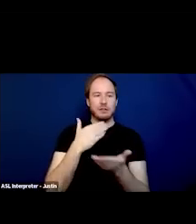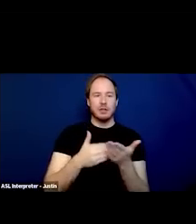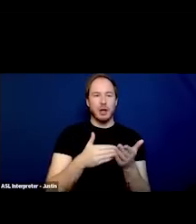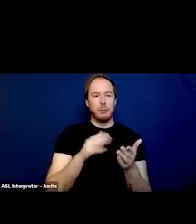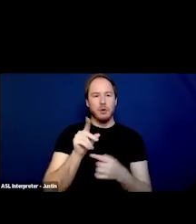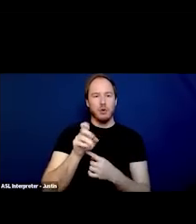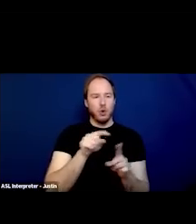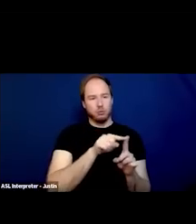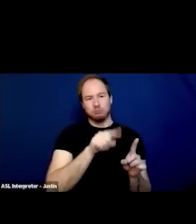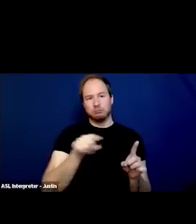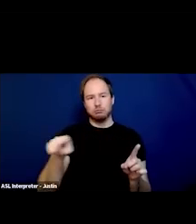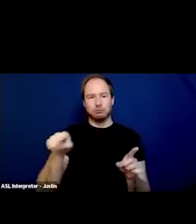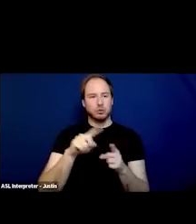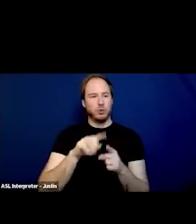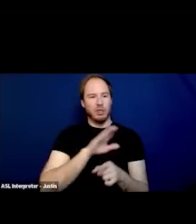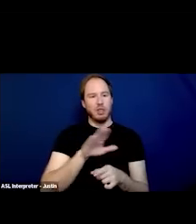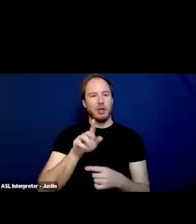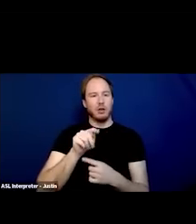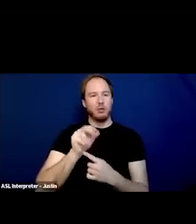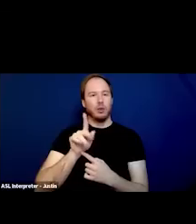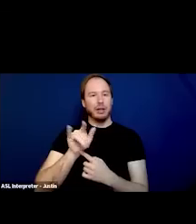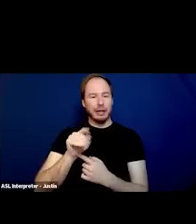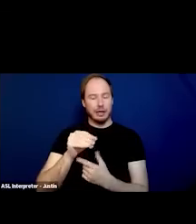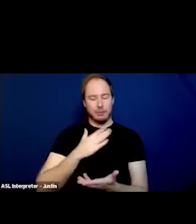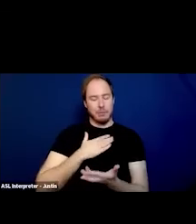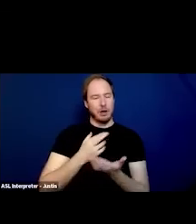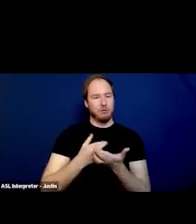the trauma informed toolkit, and then links to my work as well. Thank you so much.